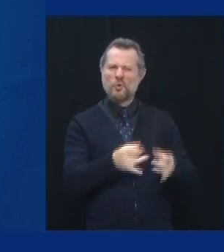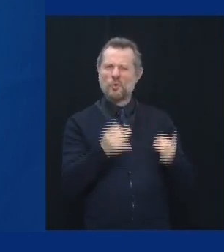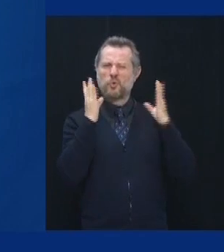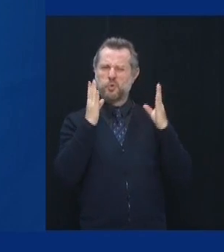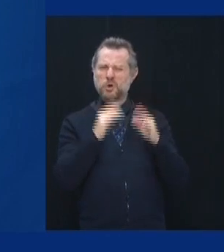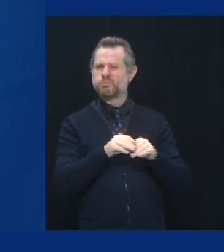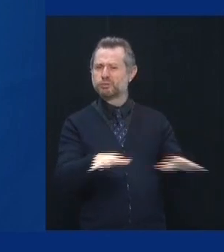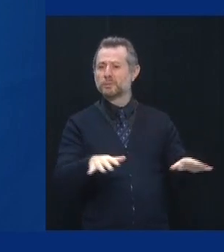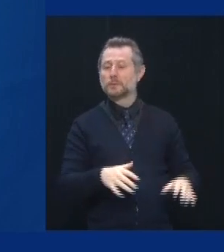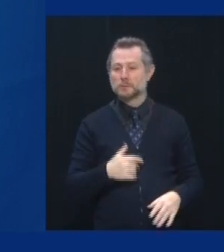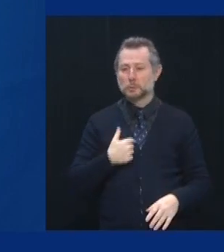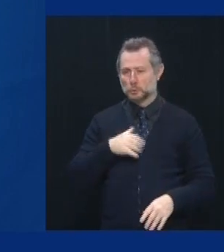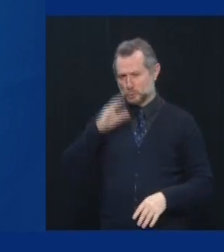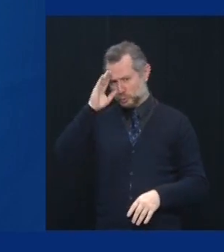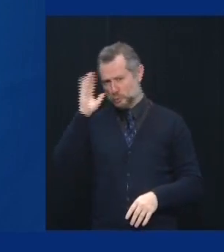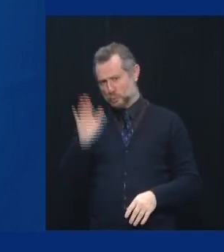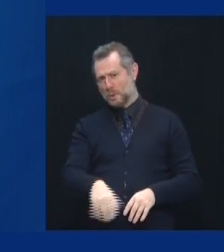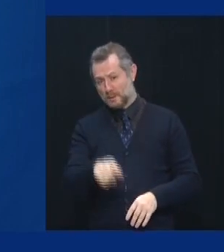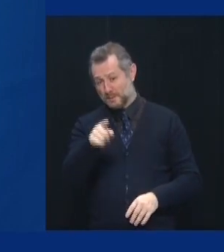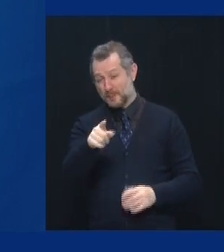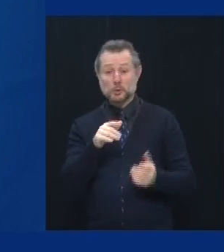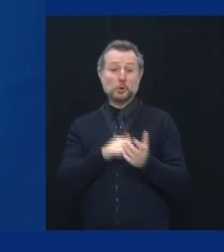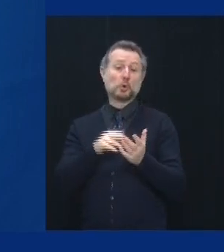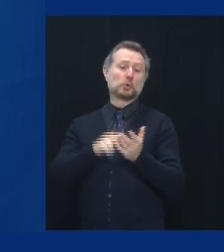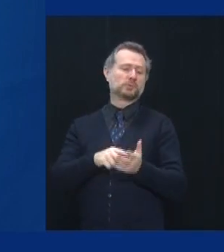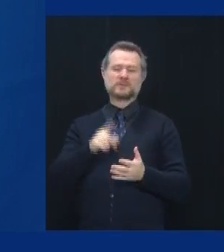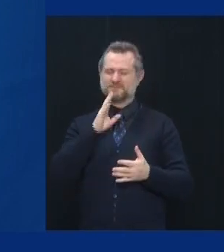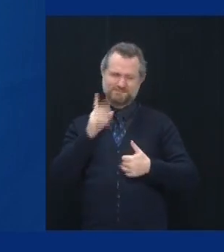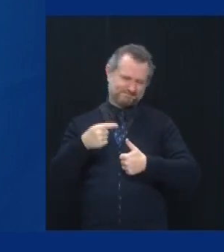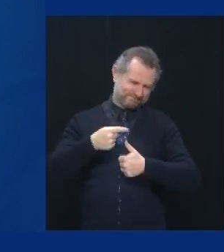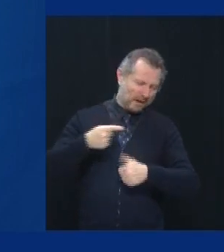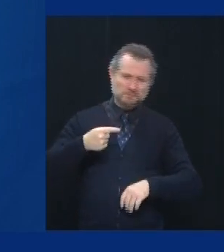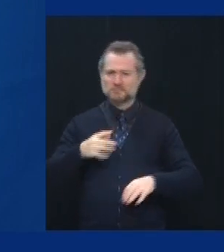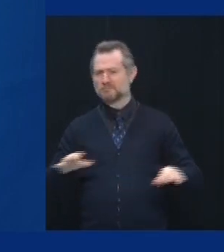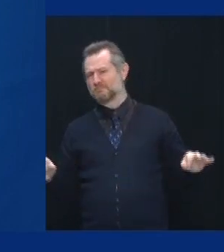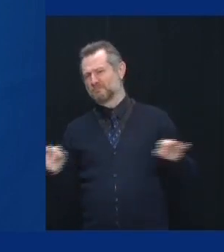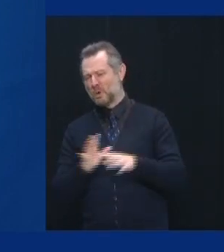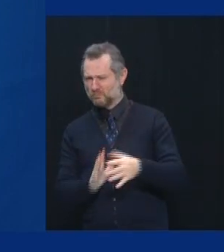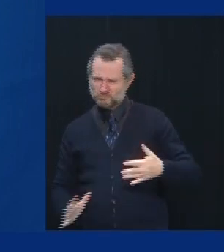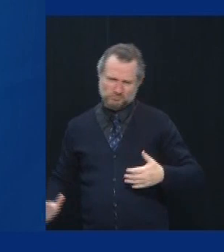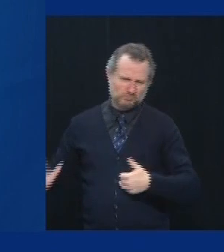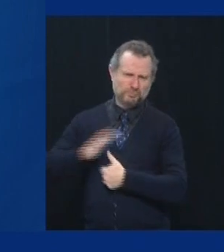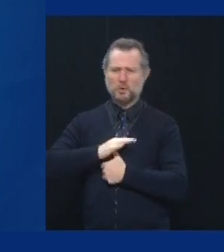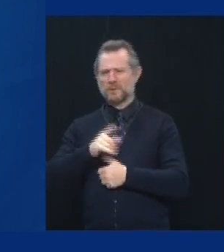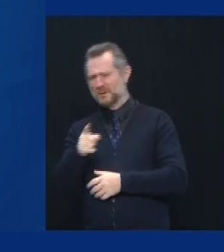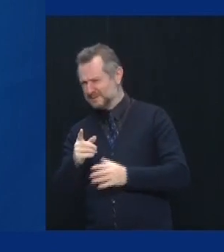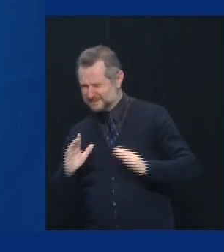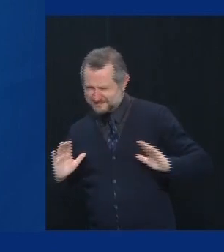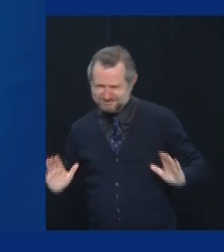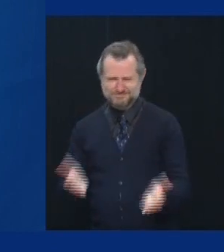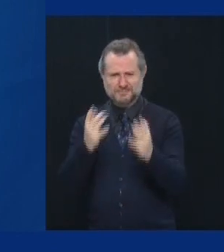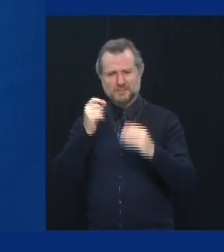BE A SUPERSPREADER. AND IF THEY GET SICK, THEN THE HOSPITALS ARE IN TROUBLE.